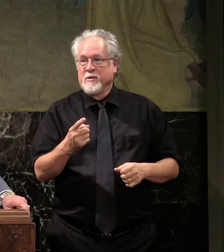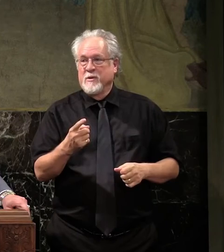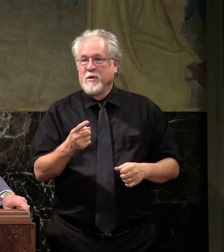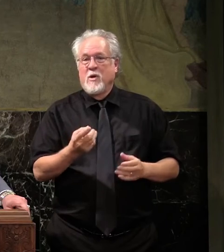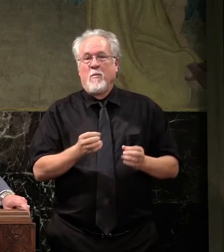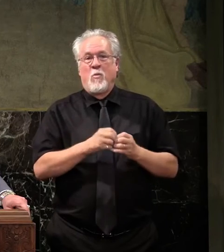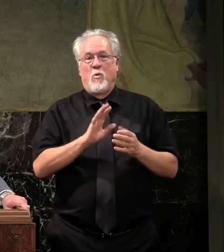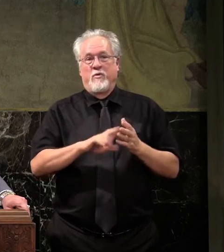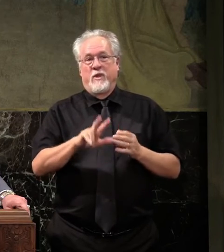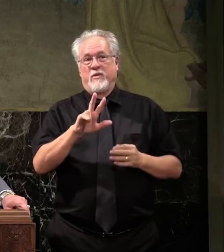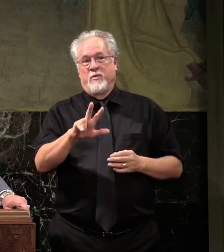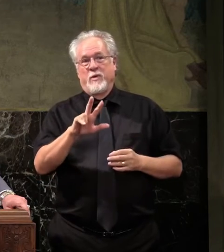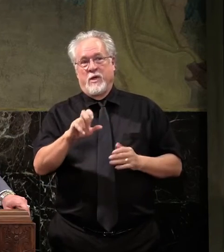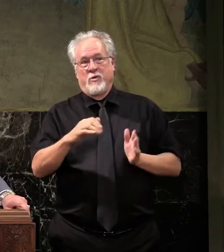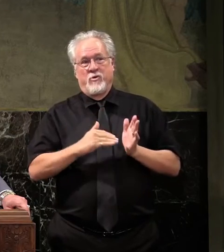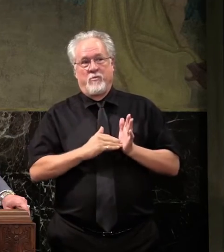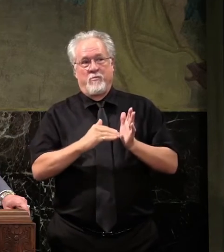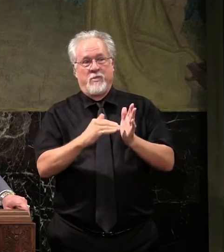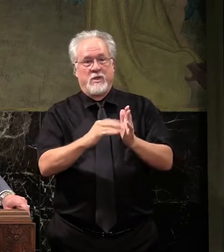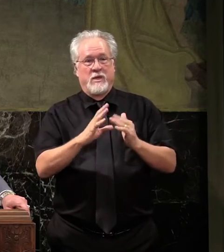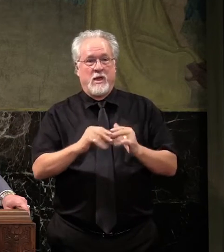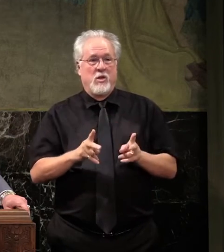than 300 million dollars in cuts that will be painful.